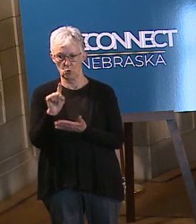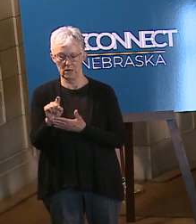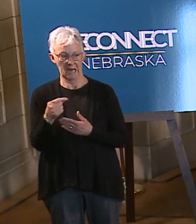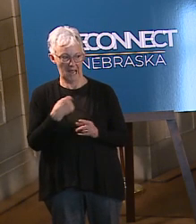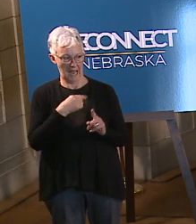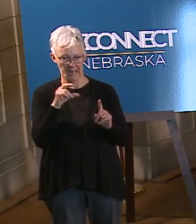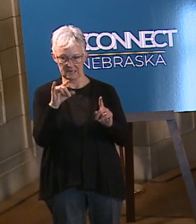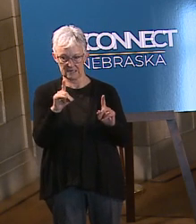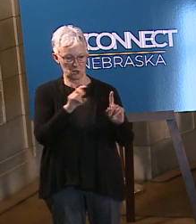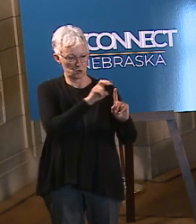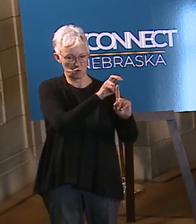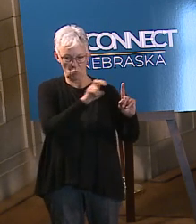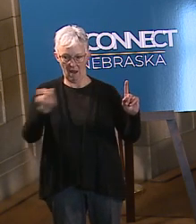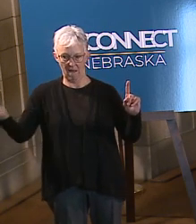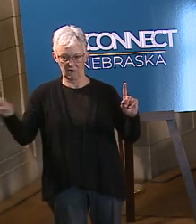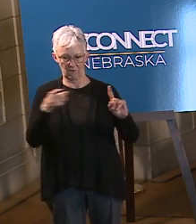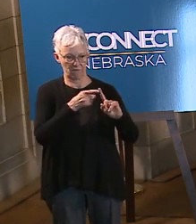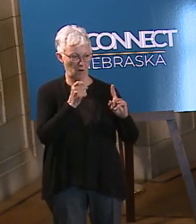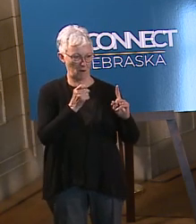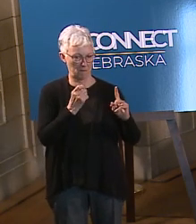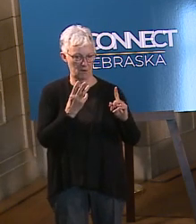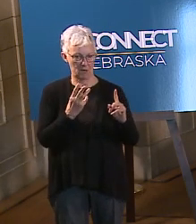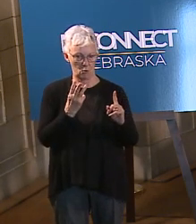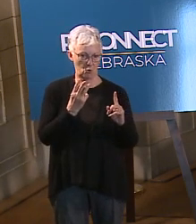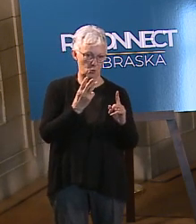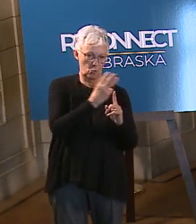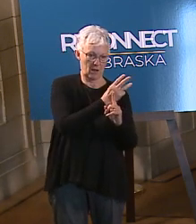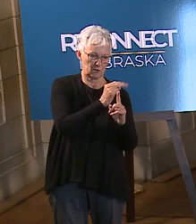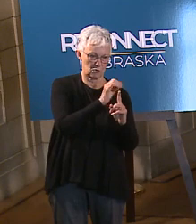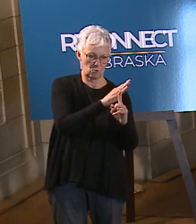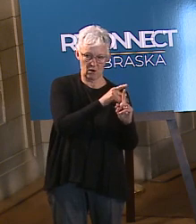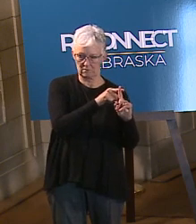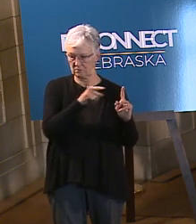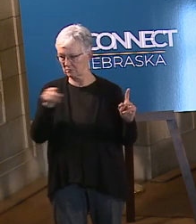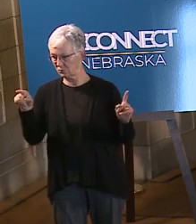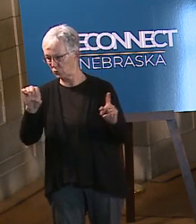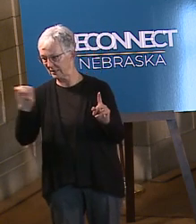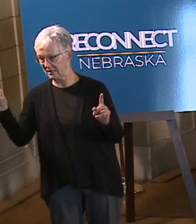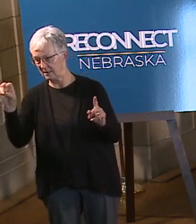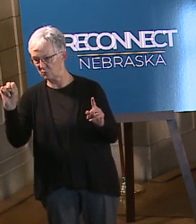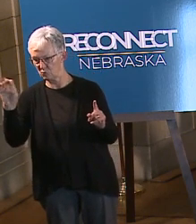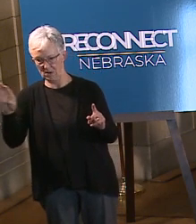SUMMER. TWO WEEKS AGO WAS NATIONAL TRAVEL TOURISM WEEK AND I TRAVELED WHAT I CALL COAST TO